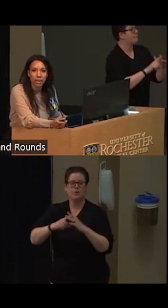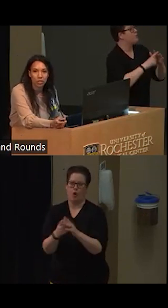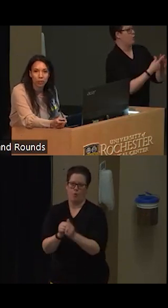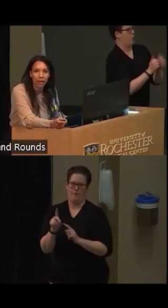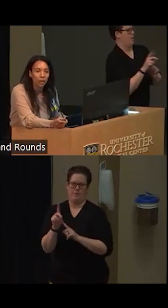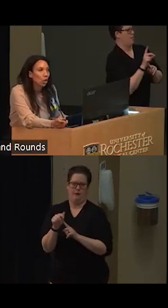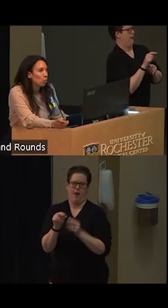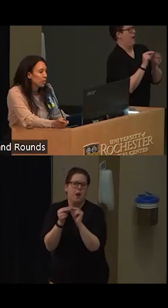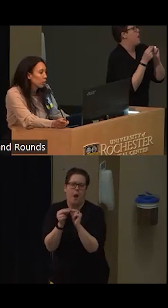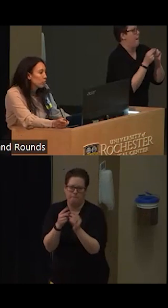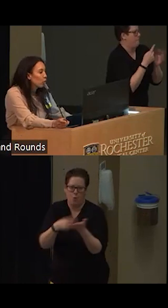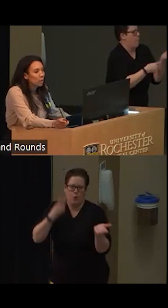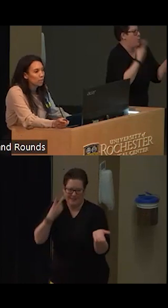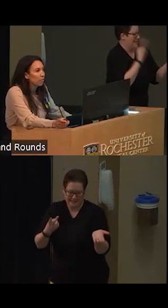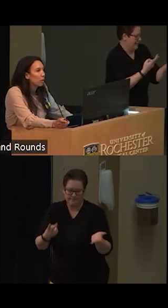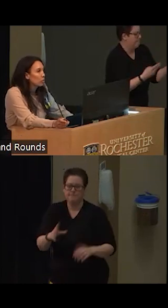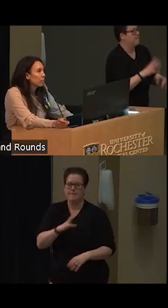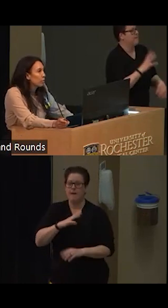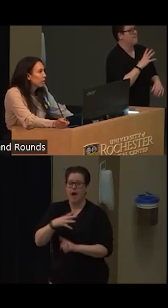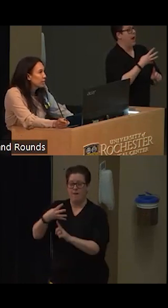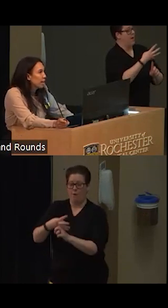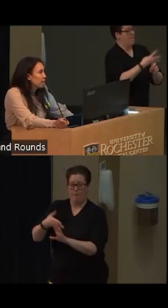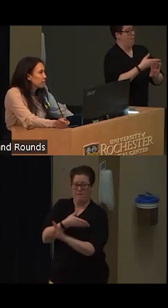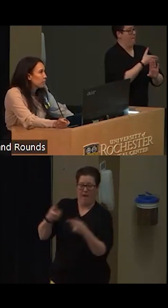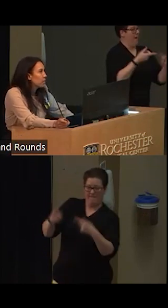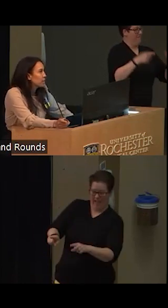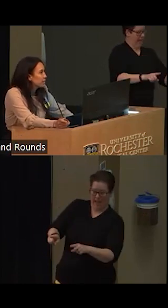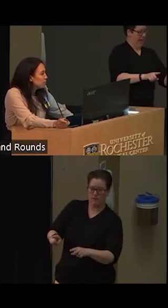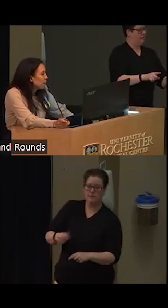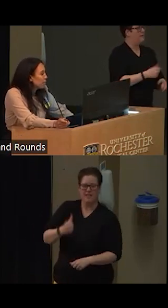our data showing we chose four months before so if you look at this data this is specific to CPAP